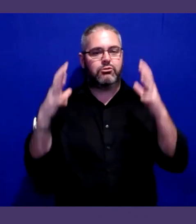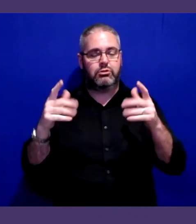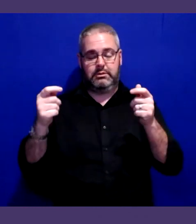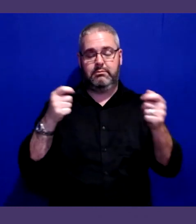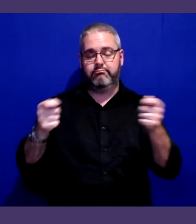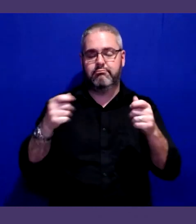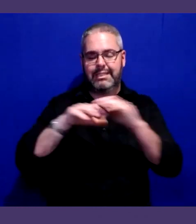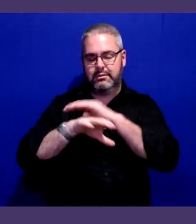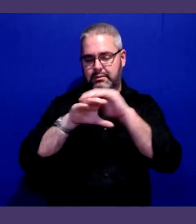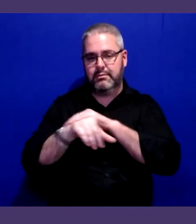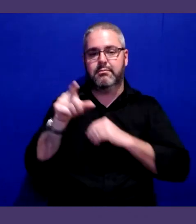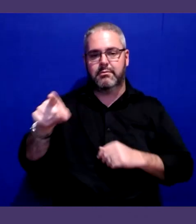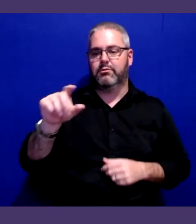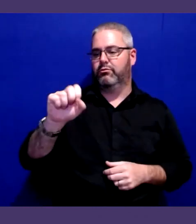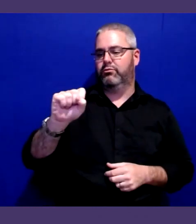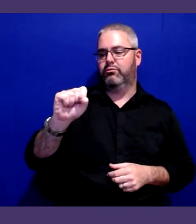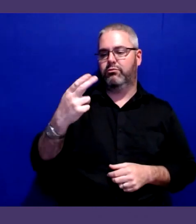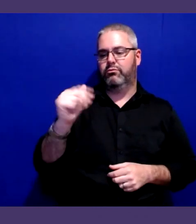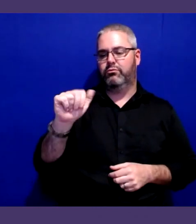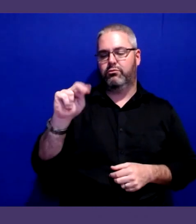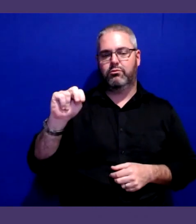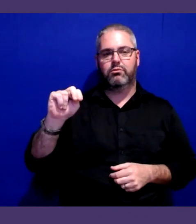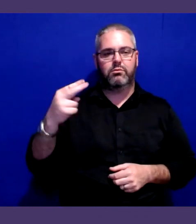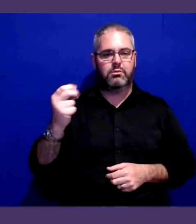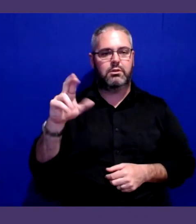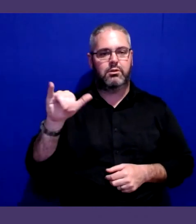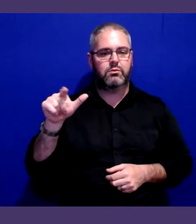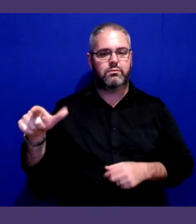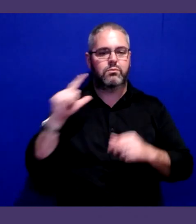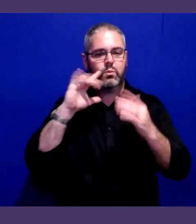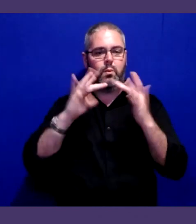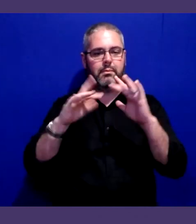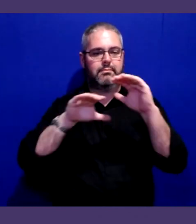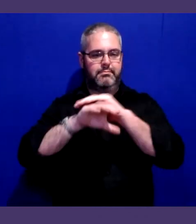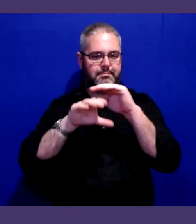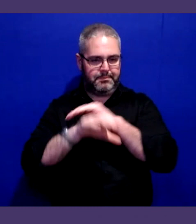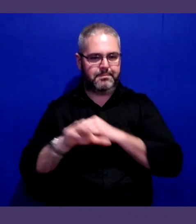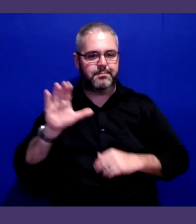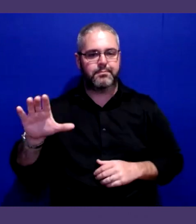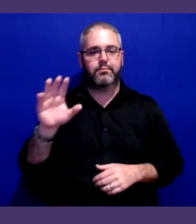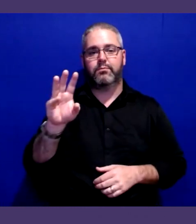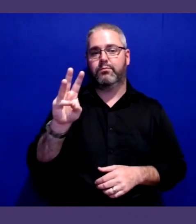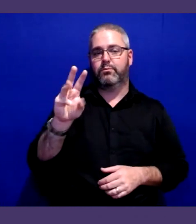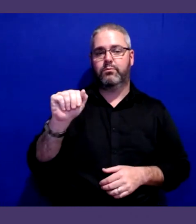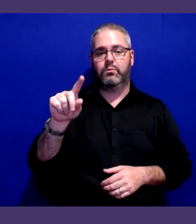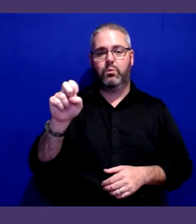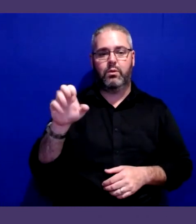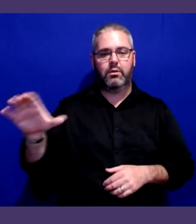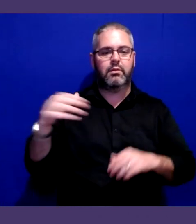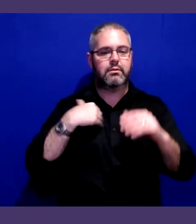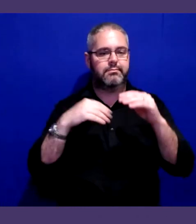the Web Accessibility Initiative, WAI, Program Lead and Accessibility, Education and Communications Lead